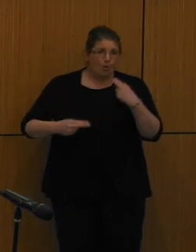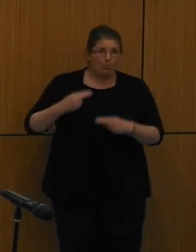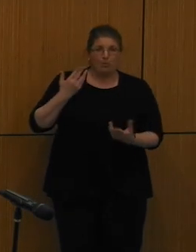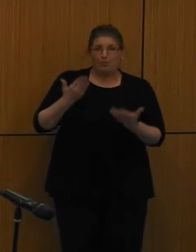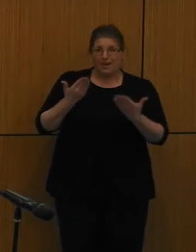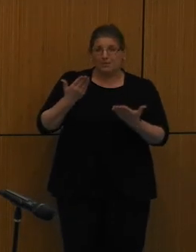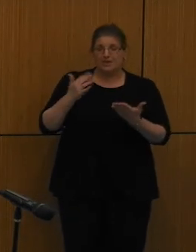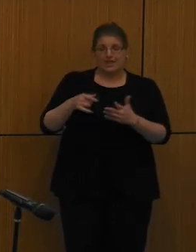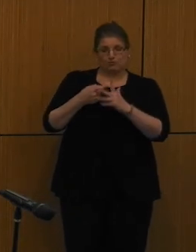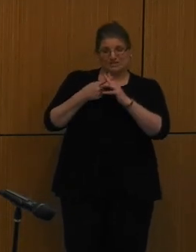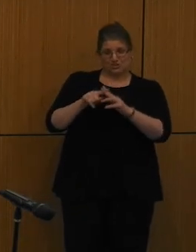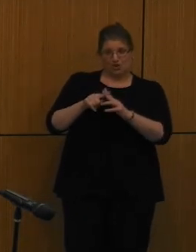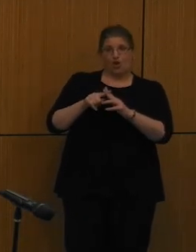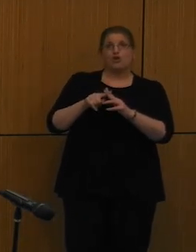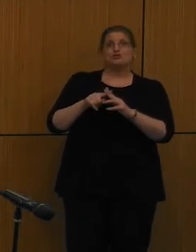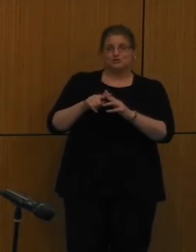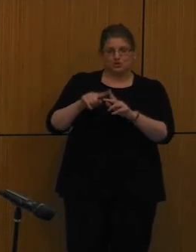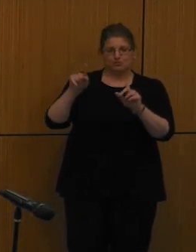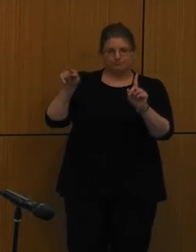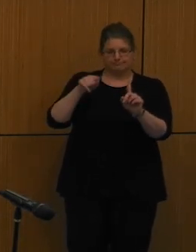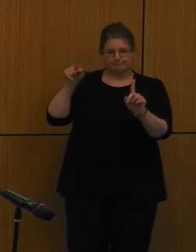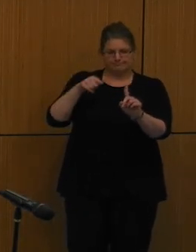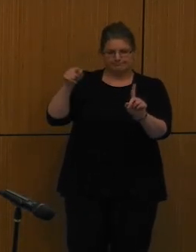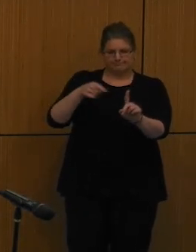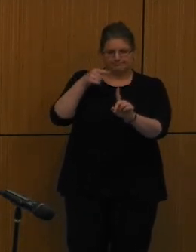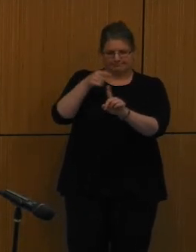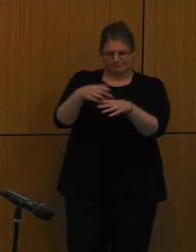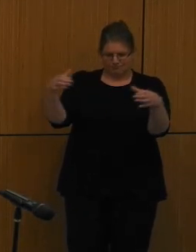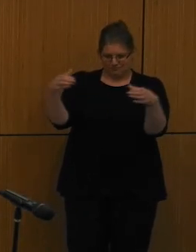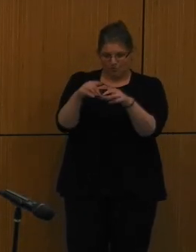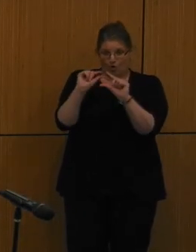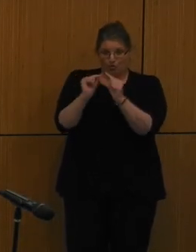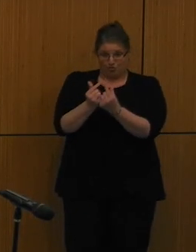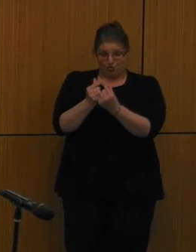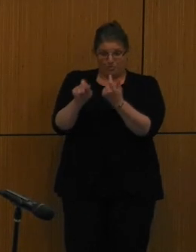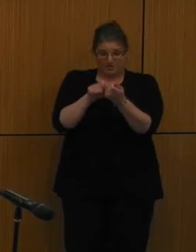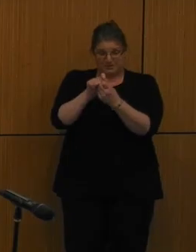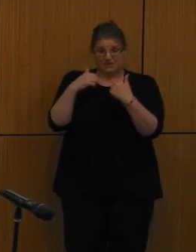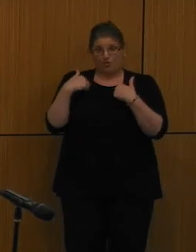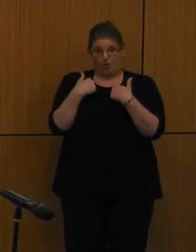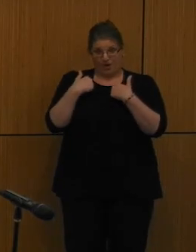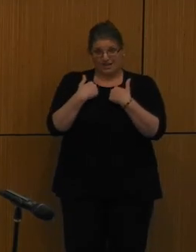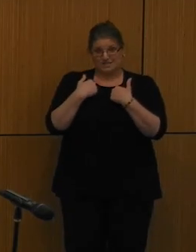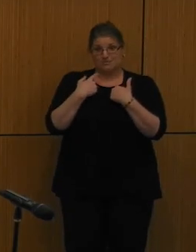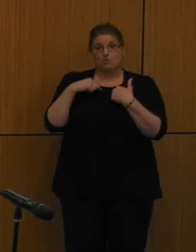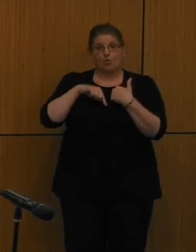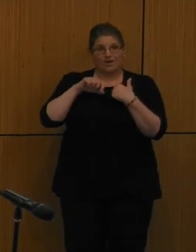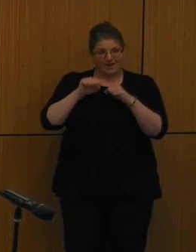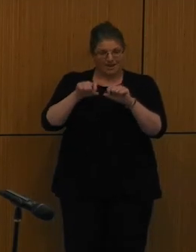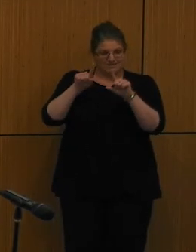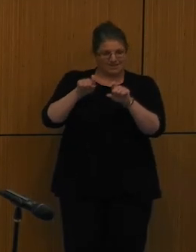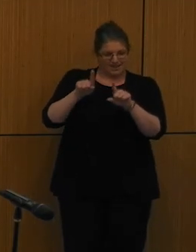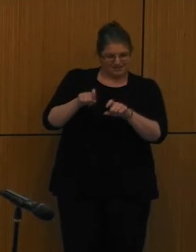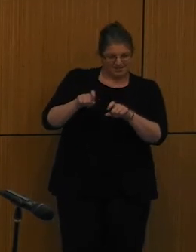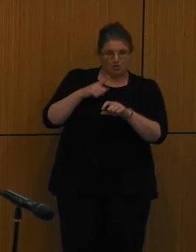narrowing it down to a group of organisms that we can test on a plant. Right. These are now organisms that are clearly doing something useful